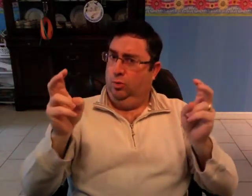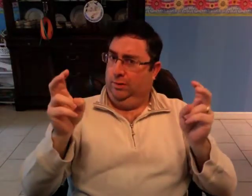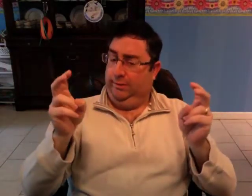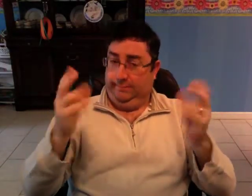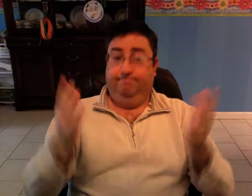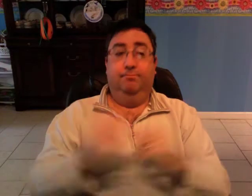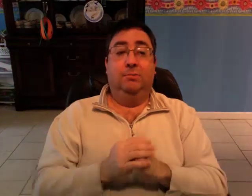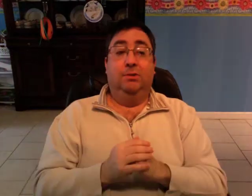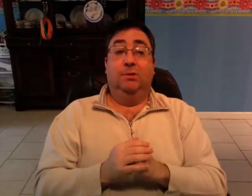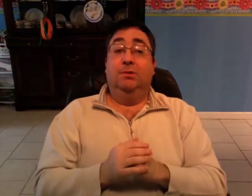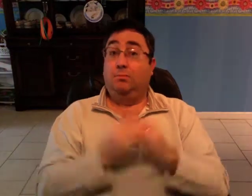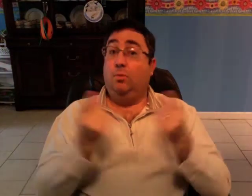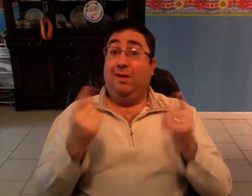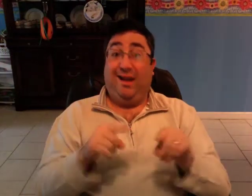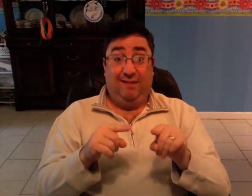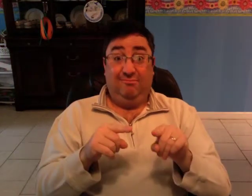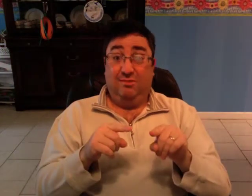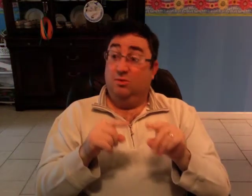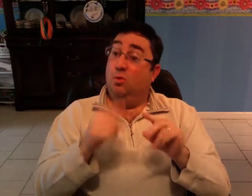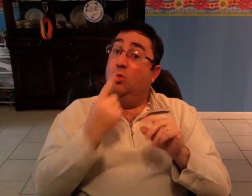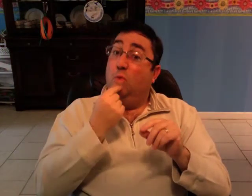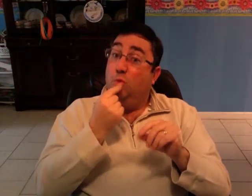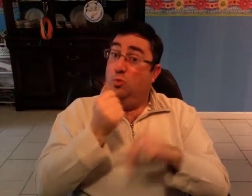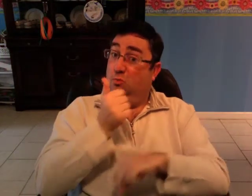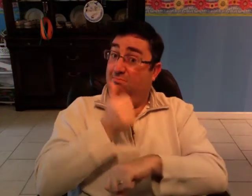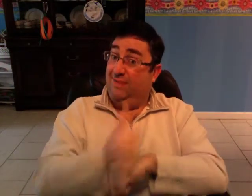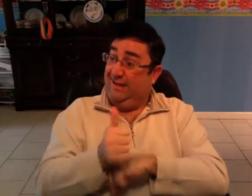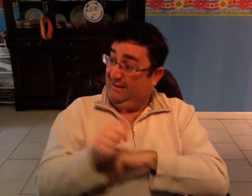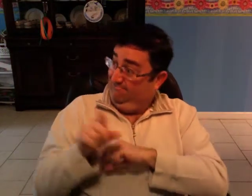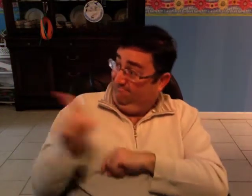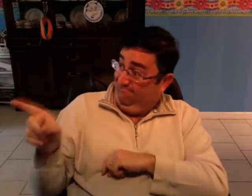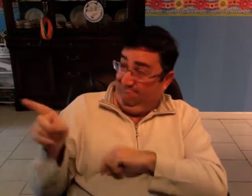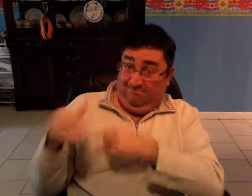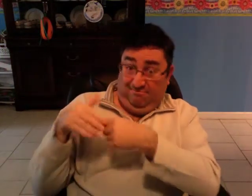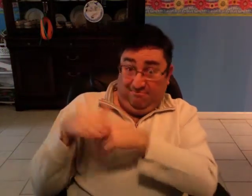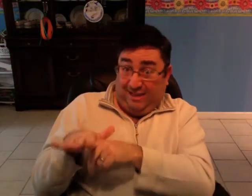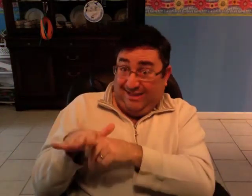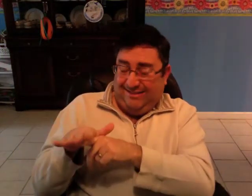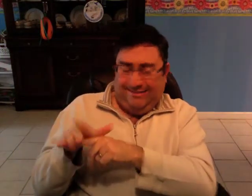Who gets the blame? Is it the mainstream programs?